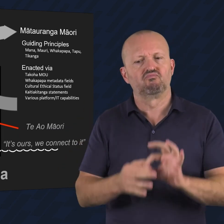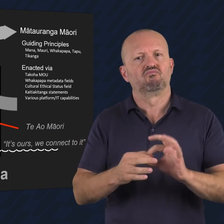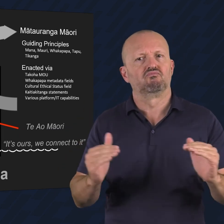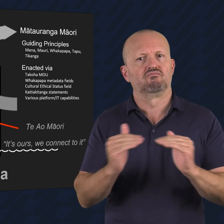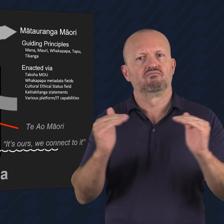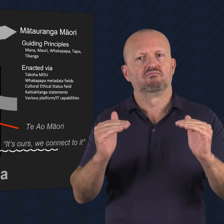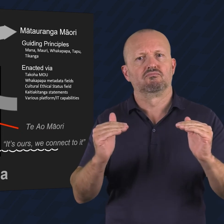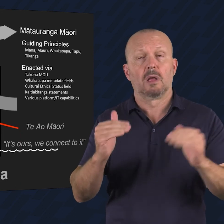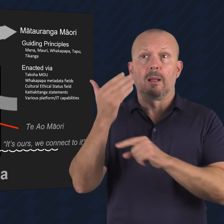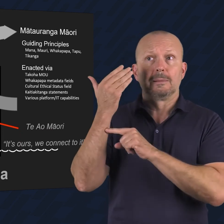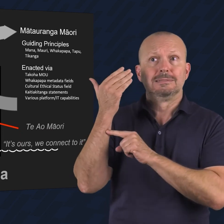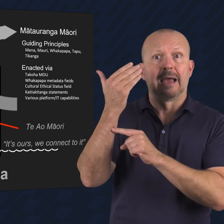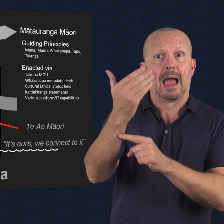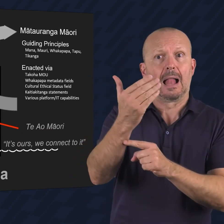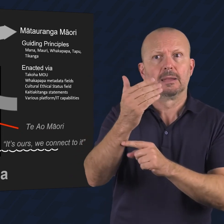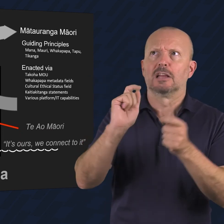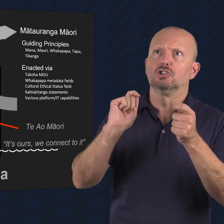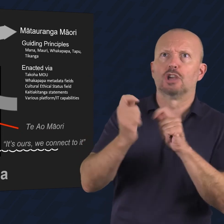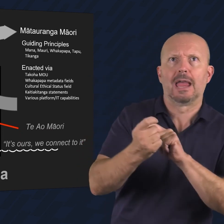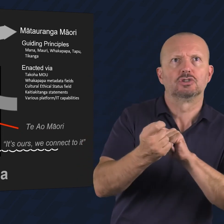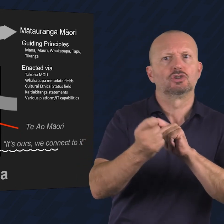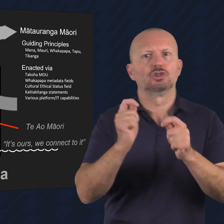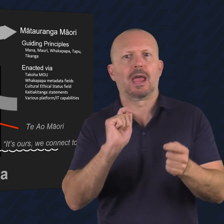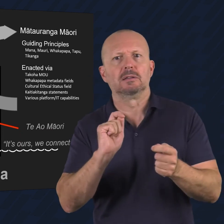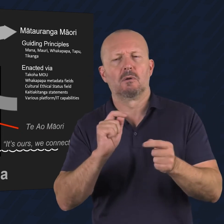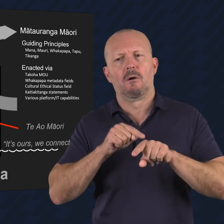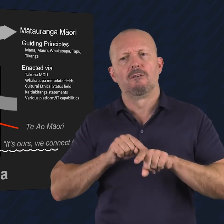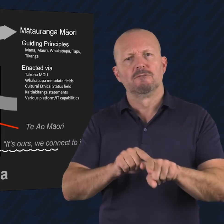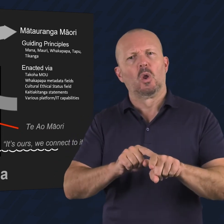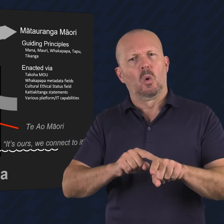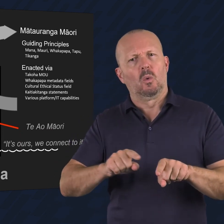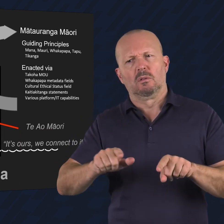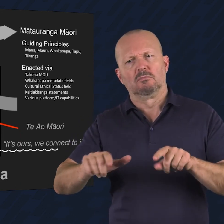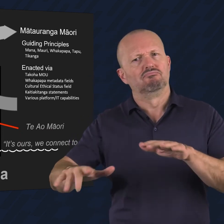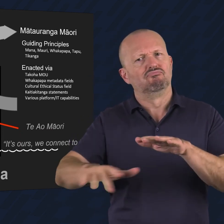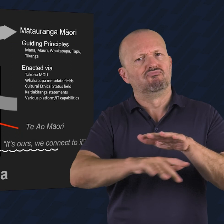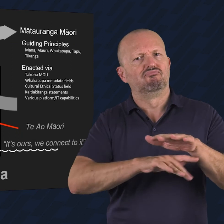according to the current conditions. And these are the tools GLAM use, and in this context,